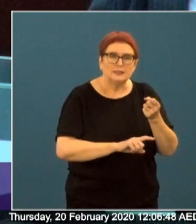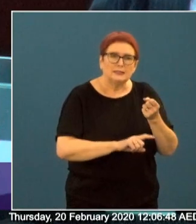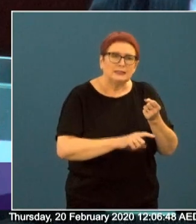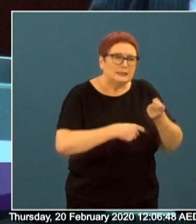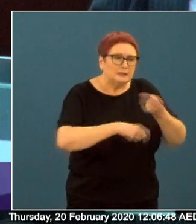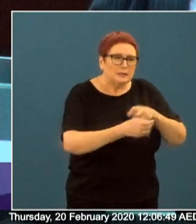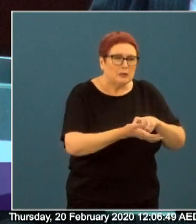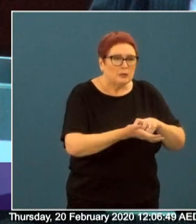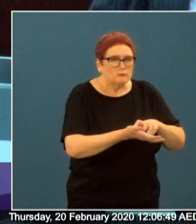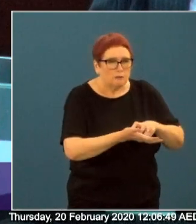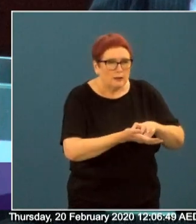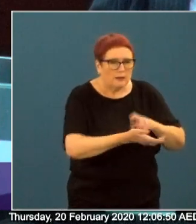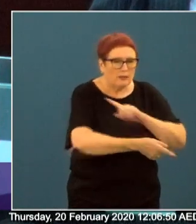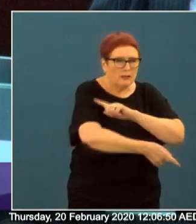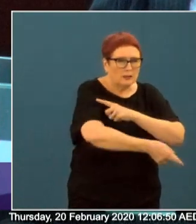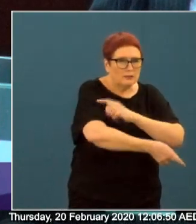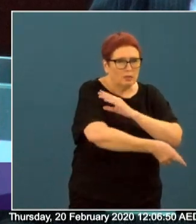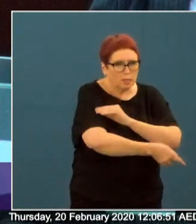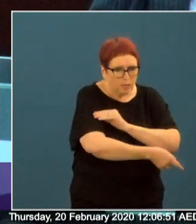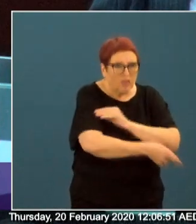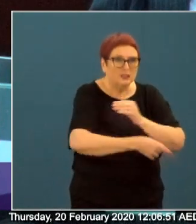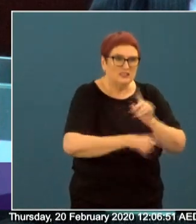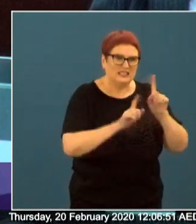for people with intellectual disability is a matter of concern.